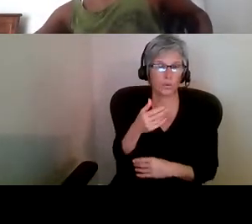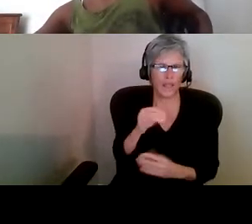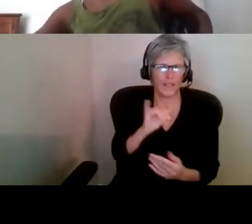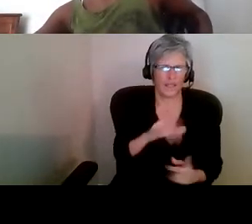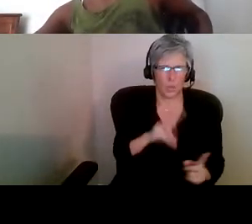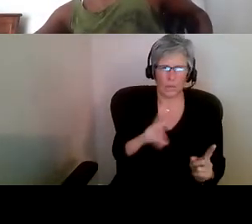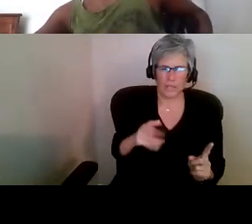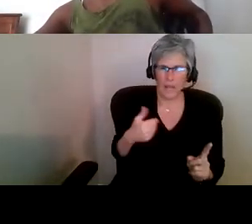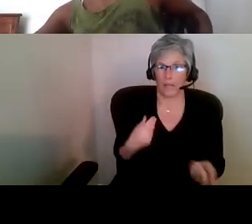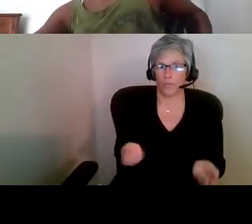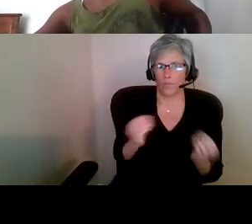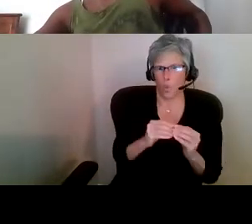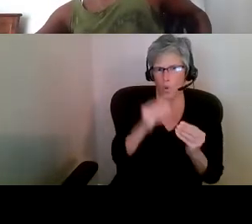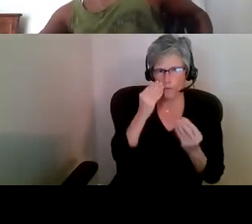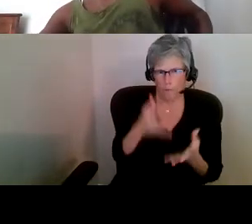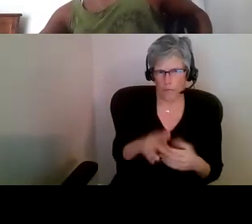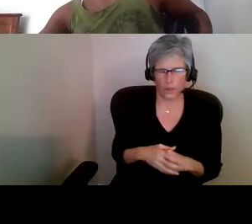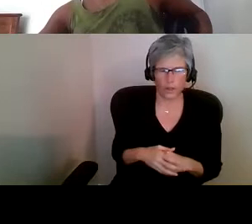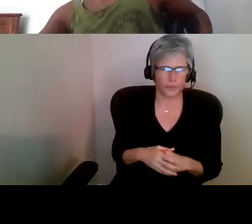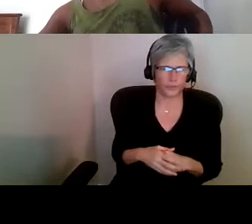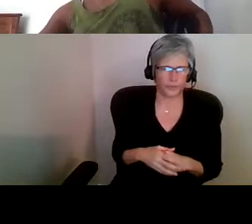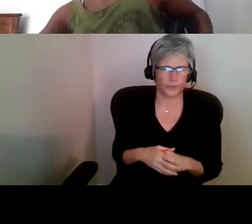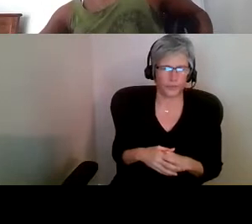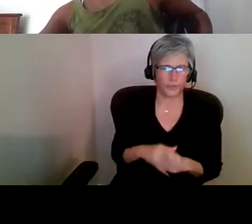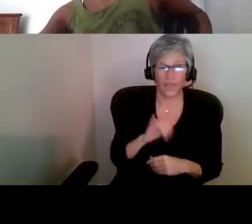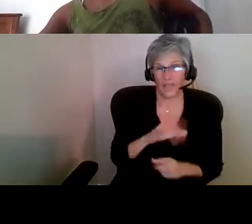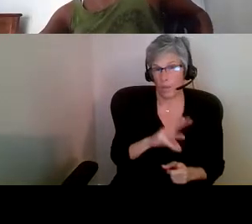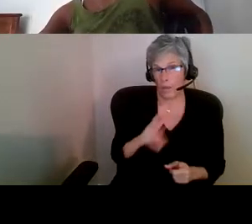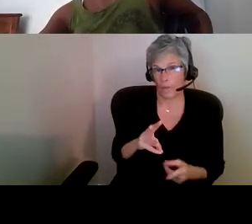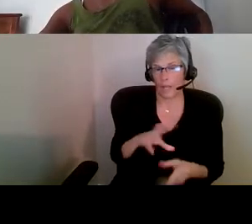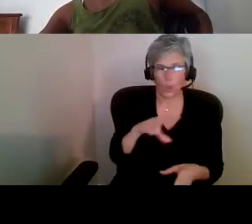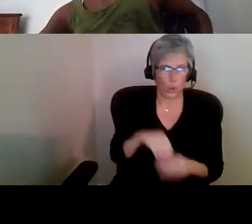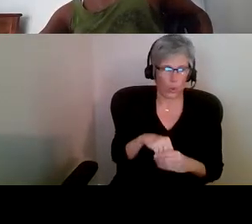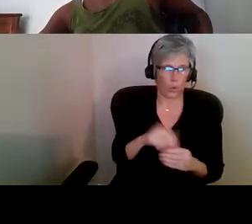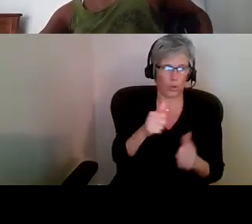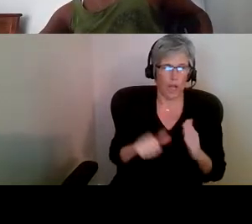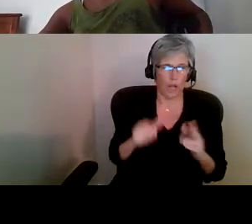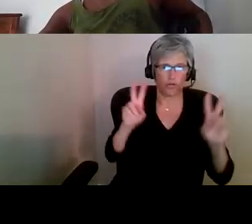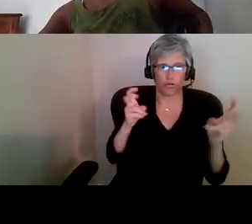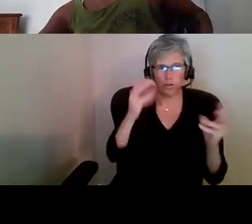that, what's also included in this website on the information, under information for students